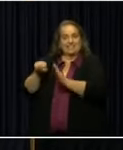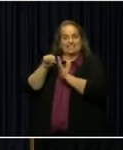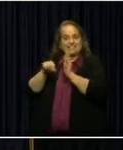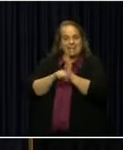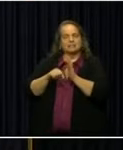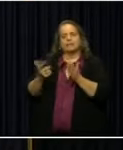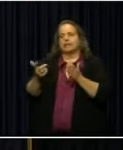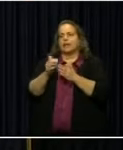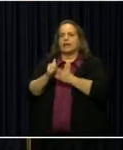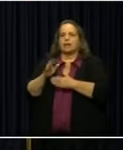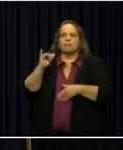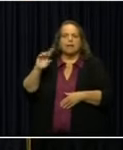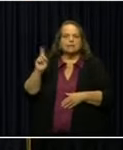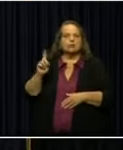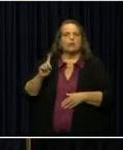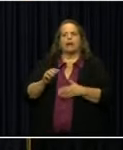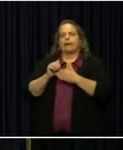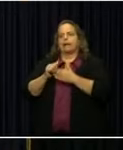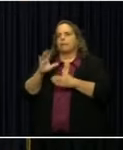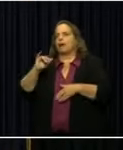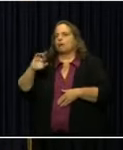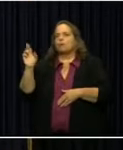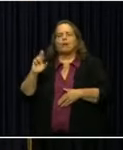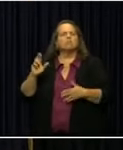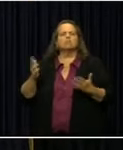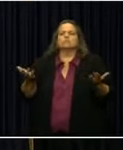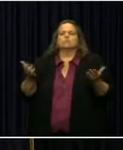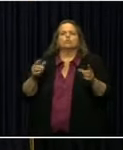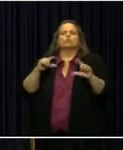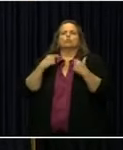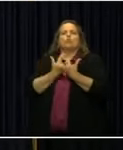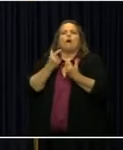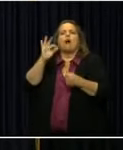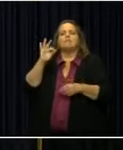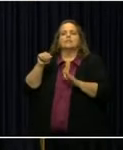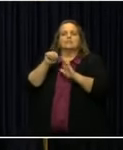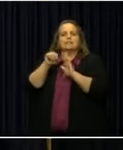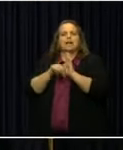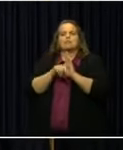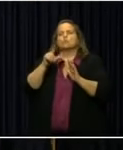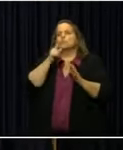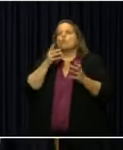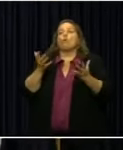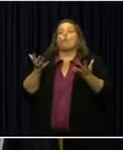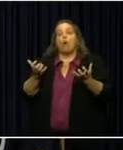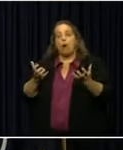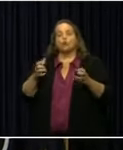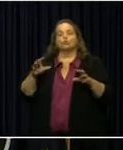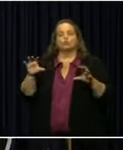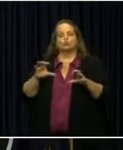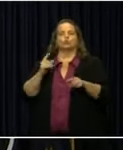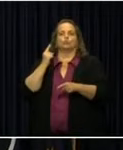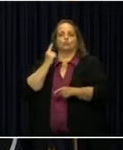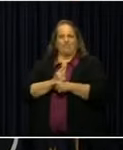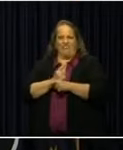SO A COUPLE THINGS ABOUT THE PRESIDENT'S PLAN. FIRST, A LOT OF ATTENTION WENT TO THE PHASES.